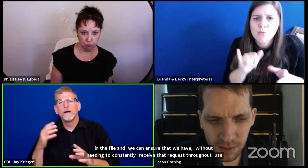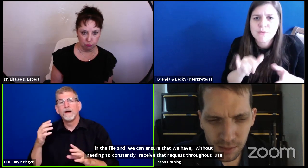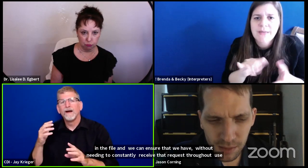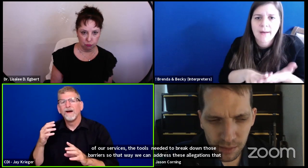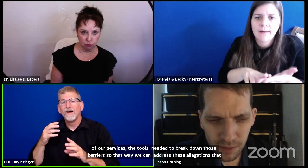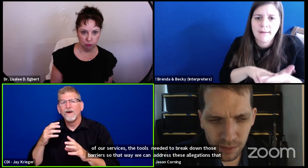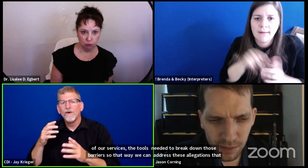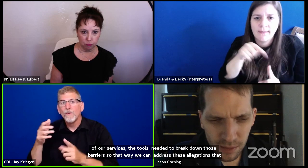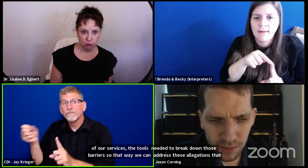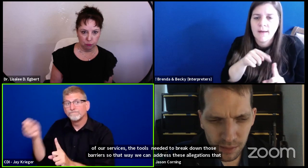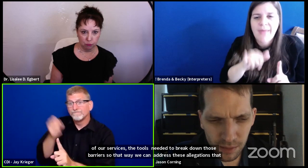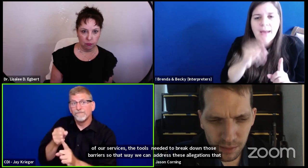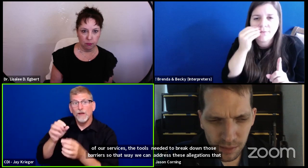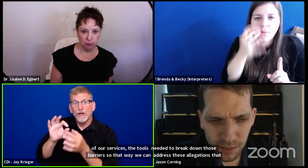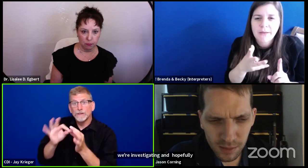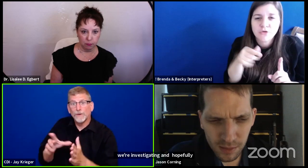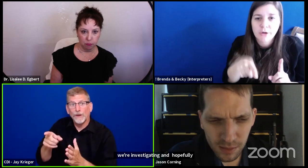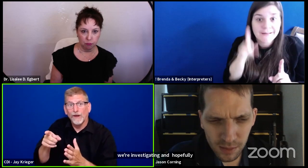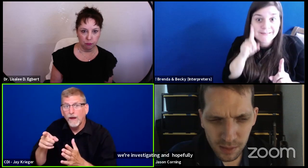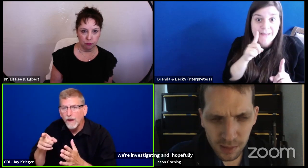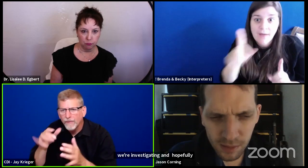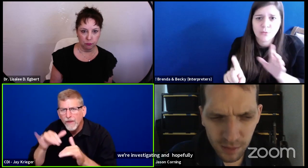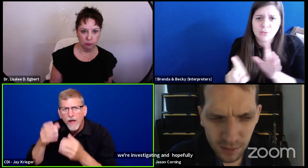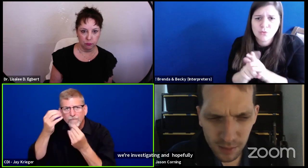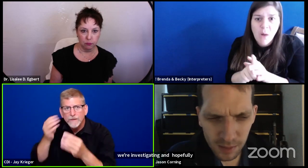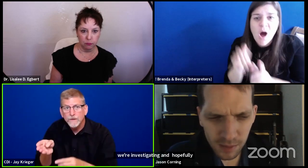the parties that file a complaint with our agency.